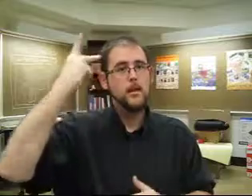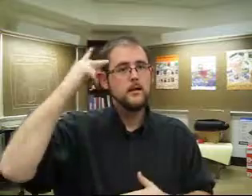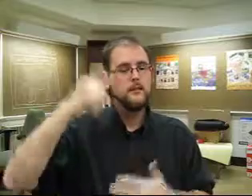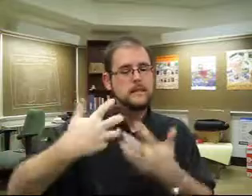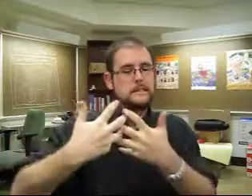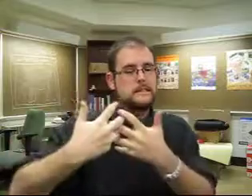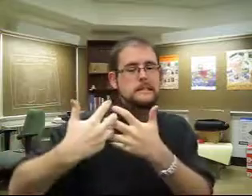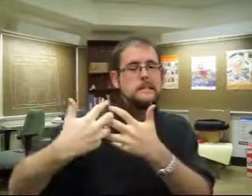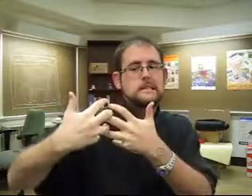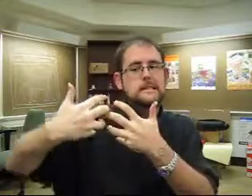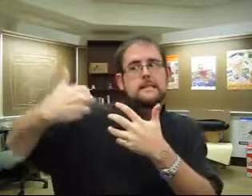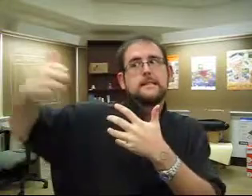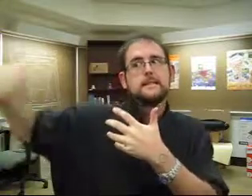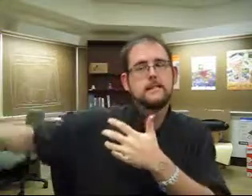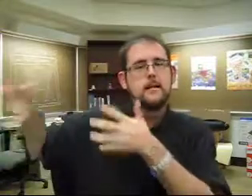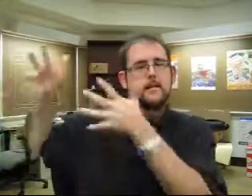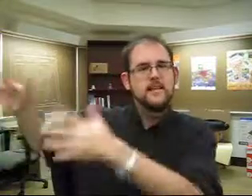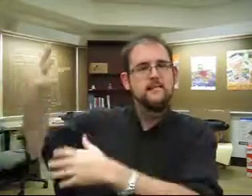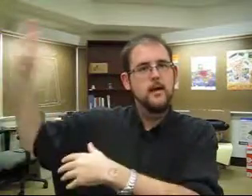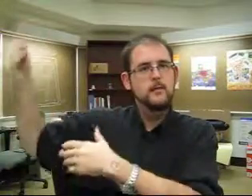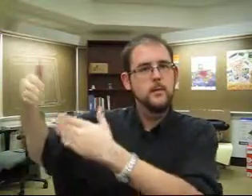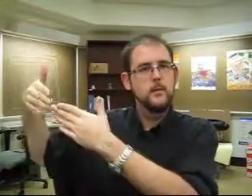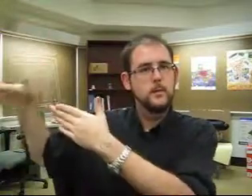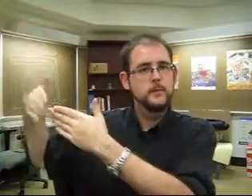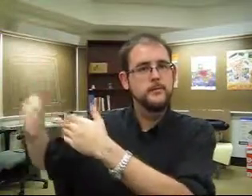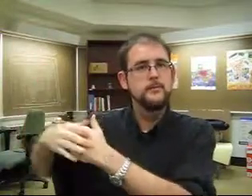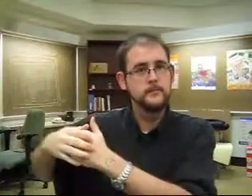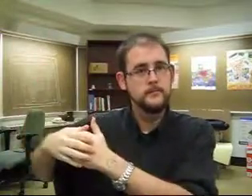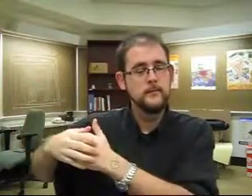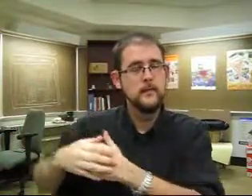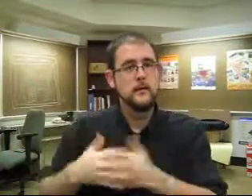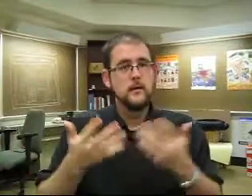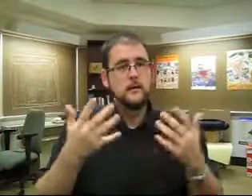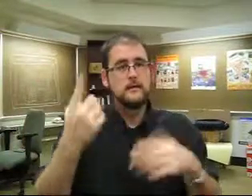I have to leave my politics outside the door.